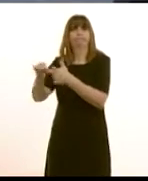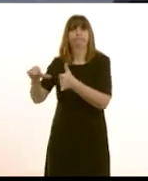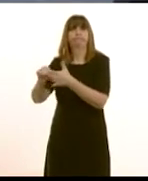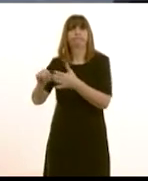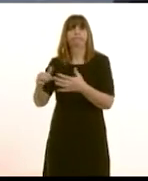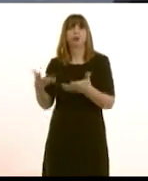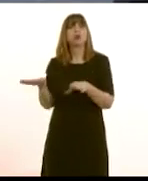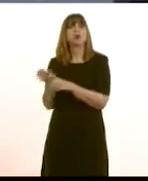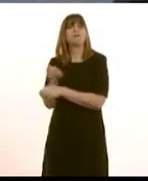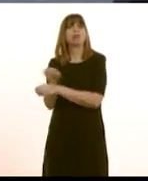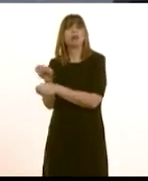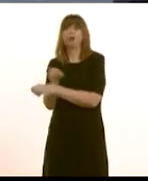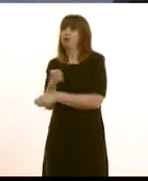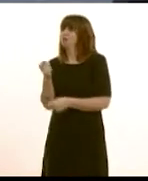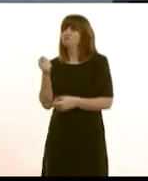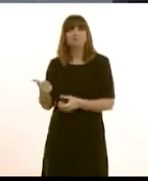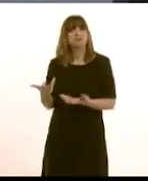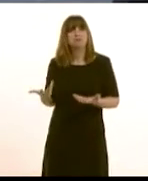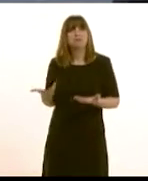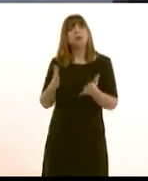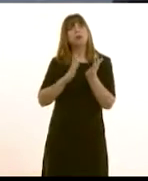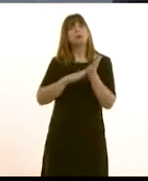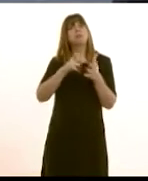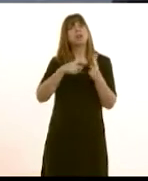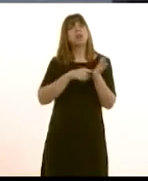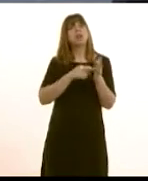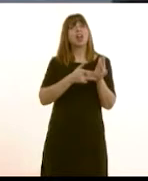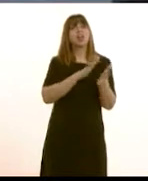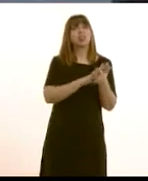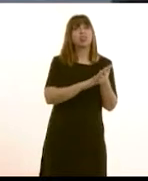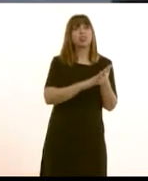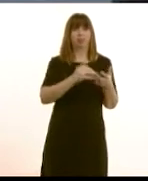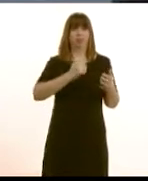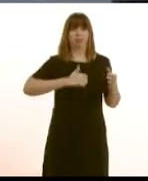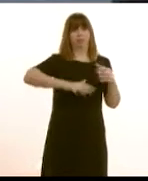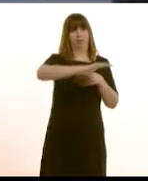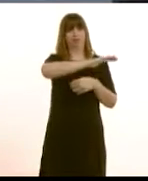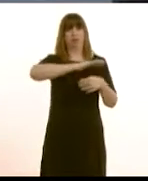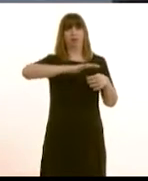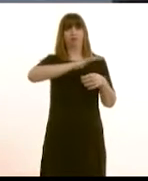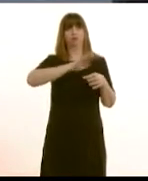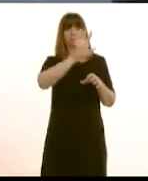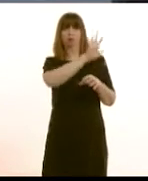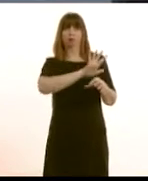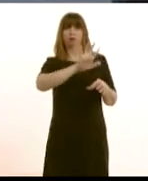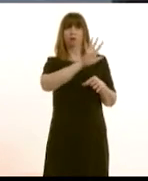instance, in Machynlleth, and in Coelbren in my own constituency. What steps is the